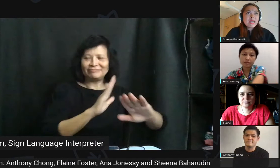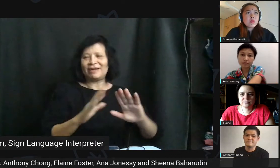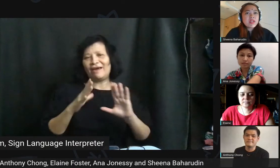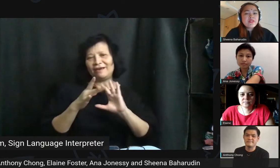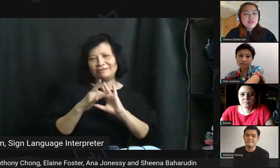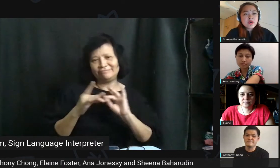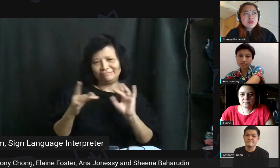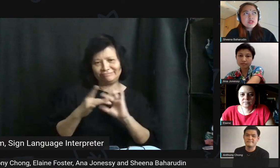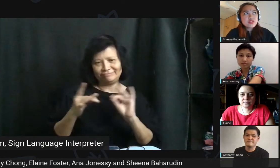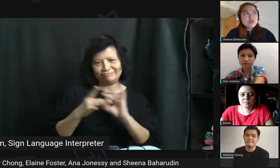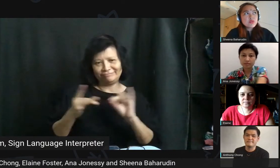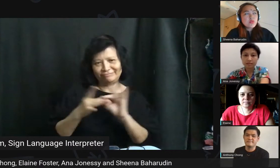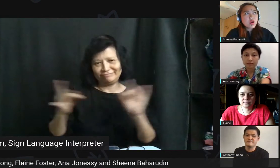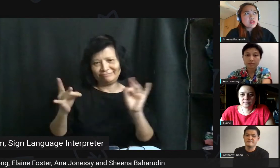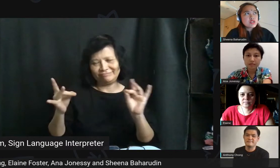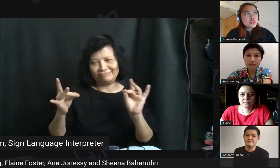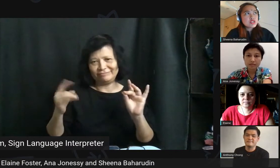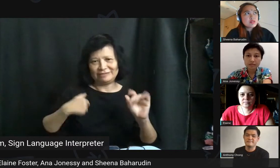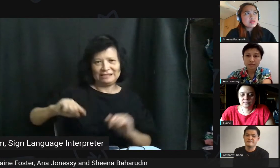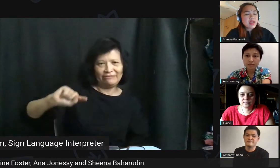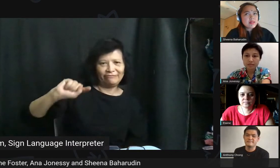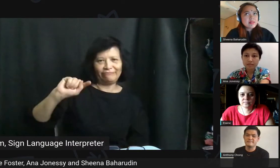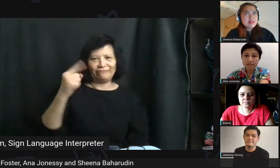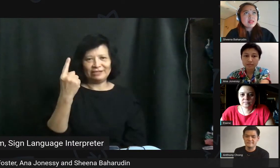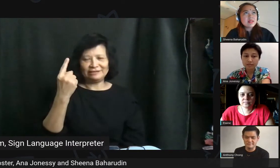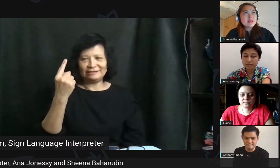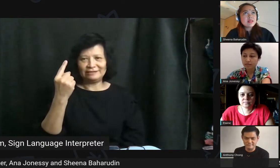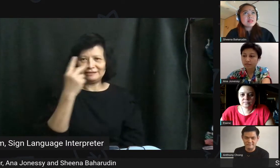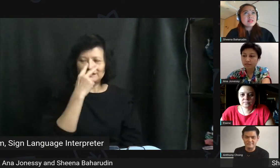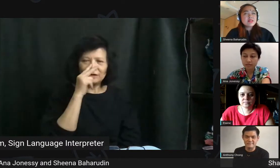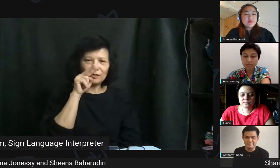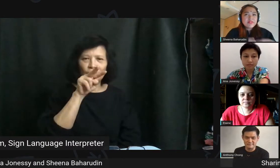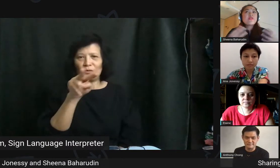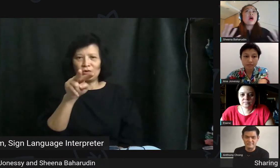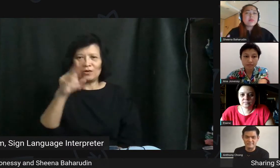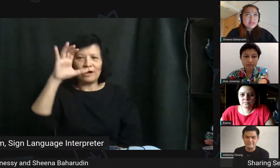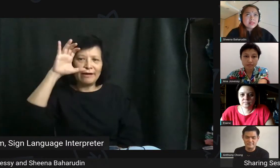And when I first watch Anthony's performance